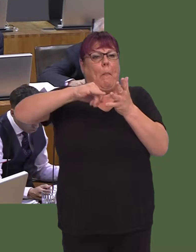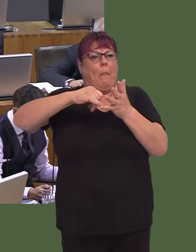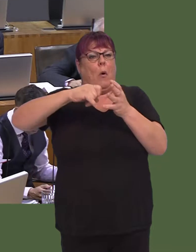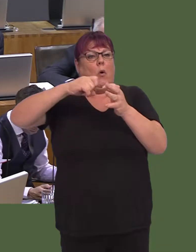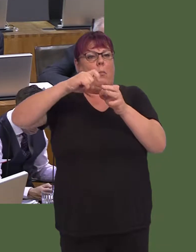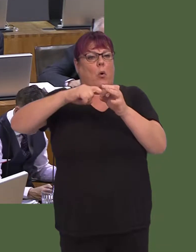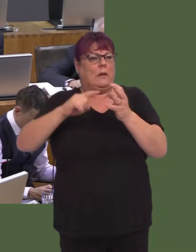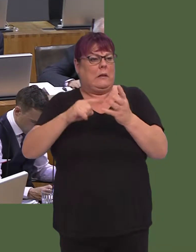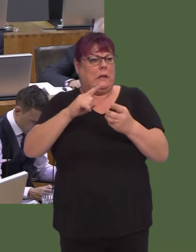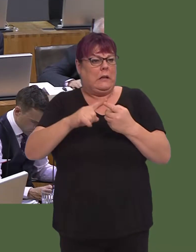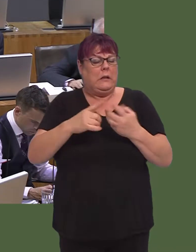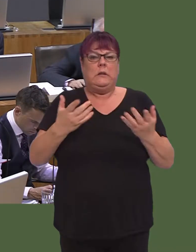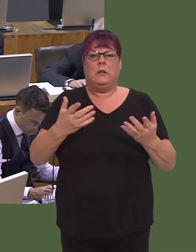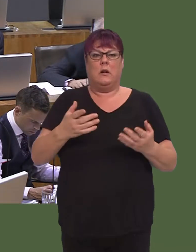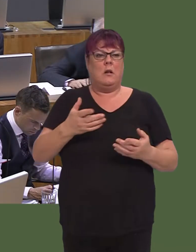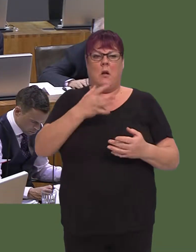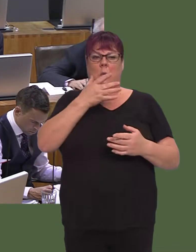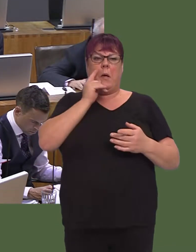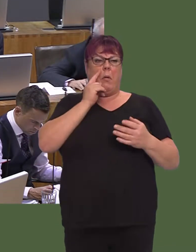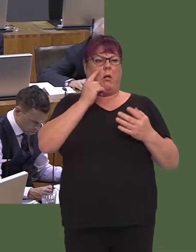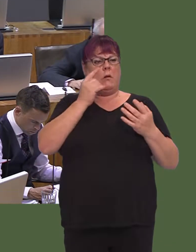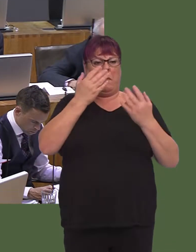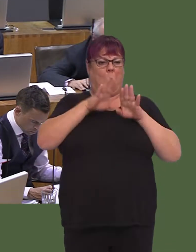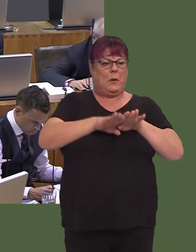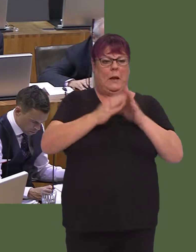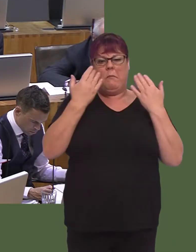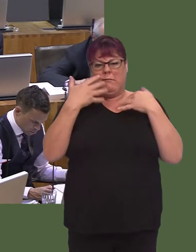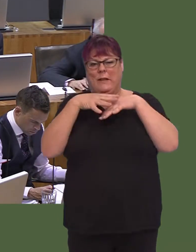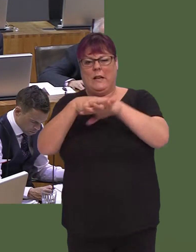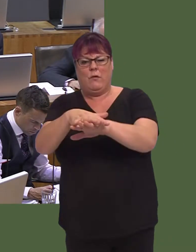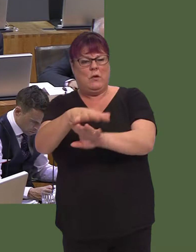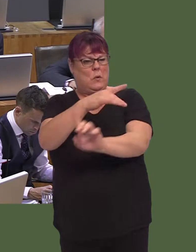The population that we have here of people who are Muslim has been integrated in our